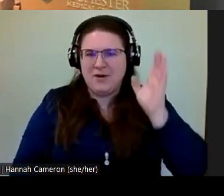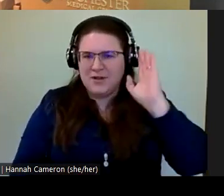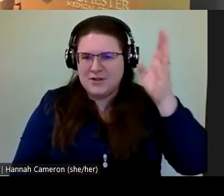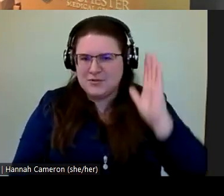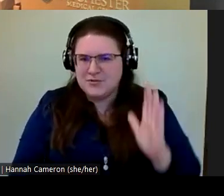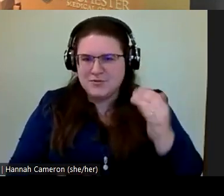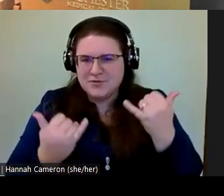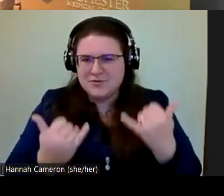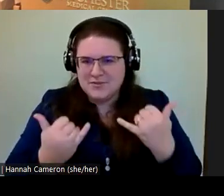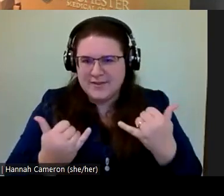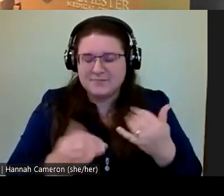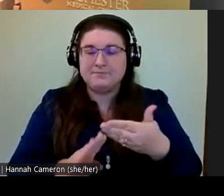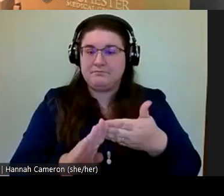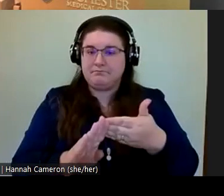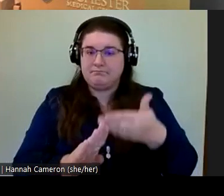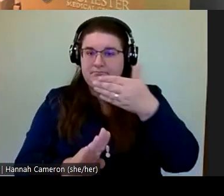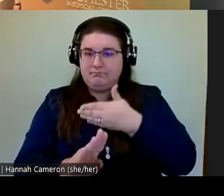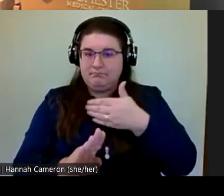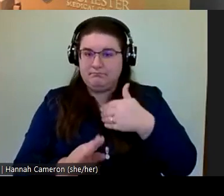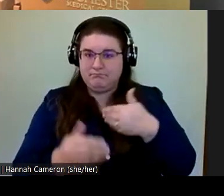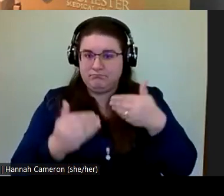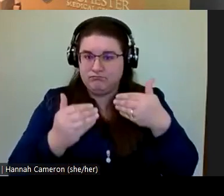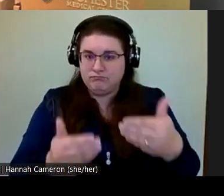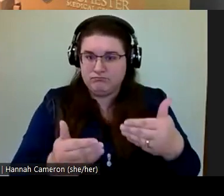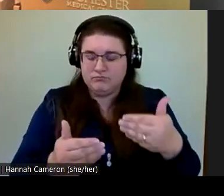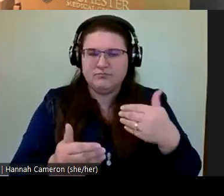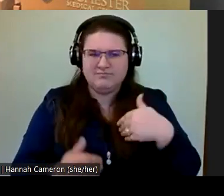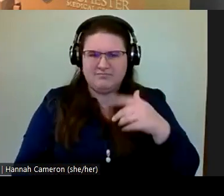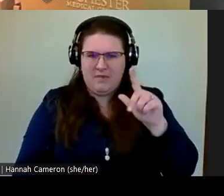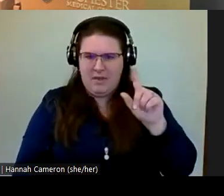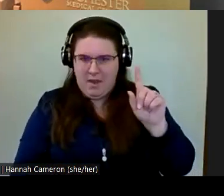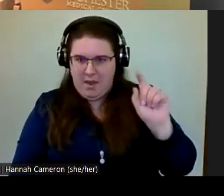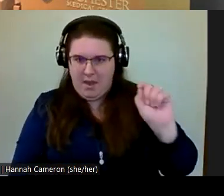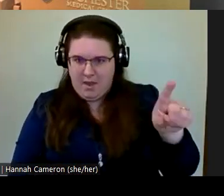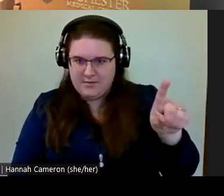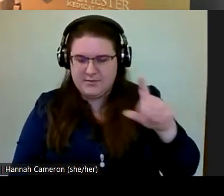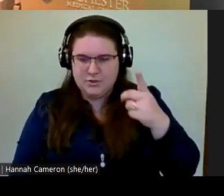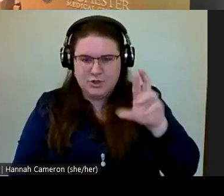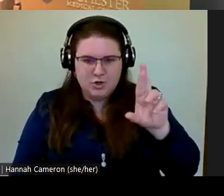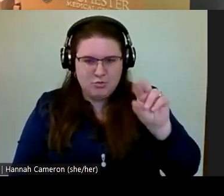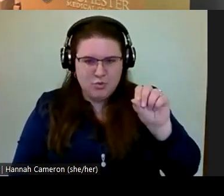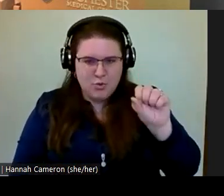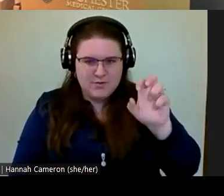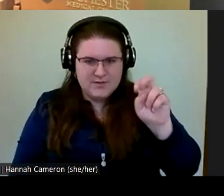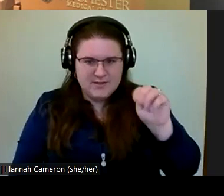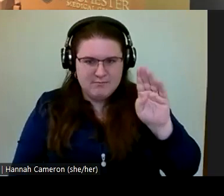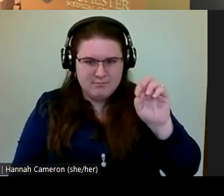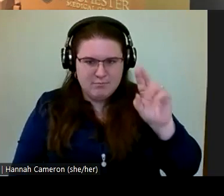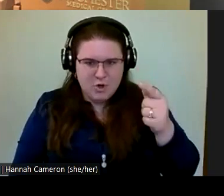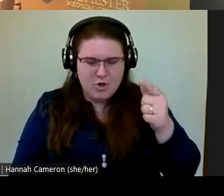but first before I do that I I asked the question to um Dr Rosenberg and Dr Lee who is Dr Coler and